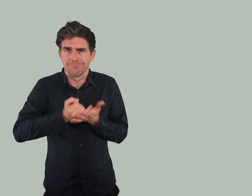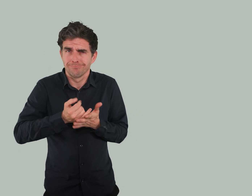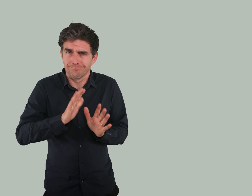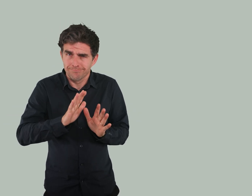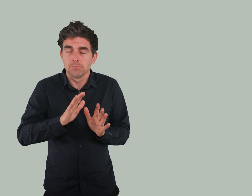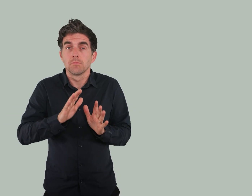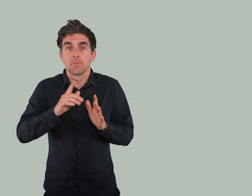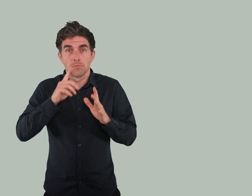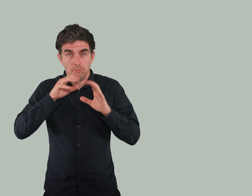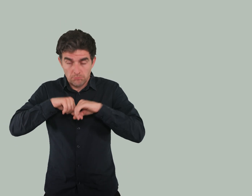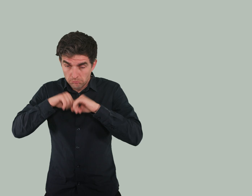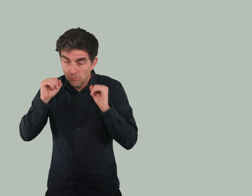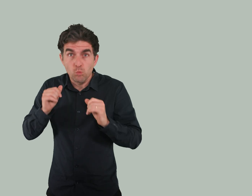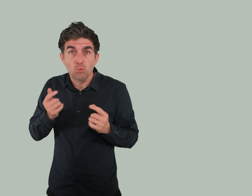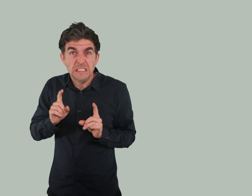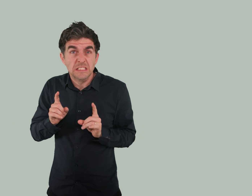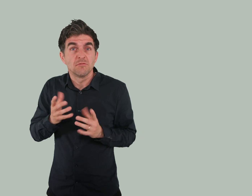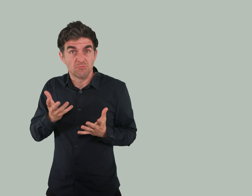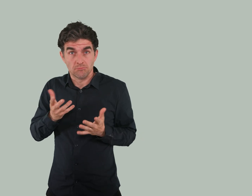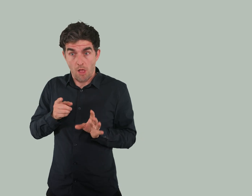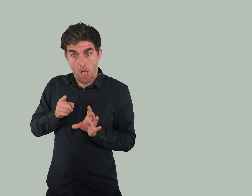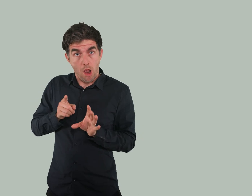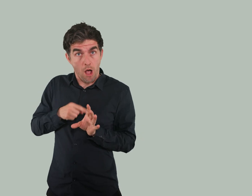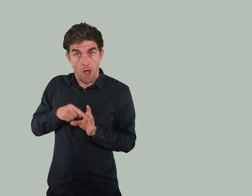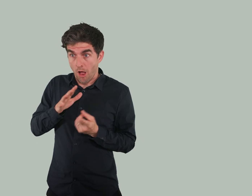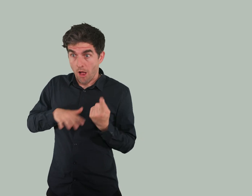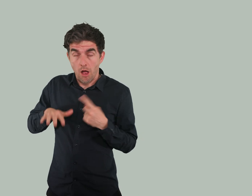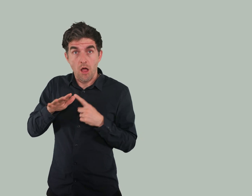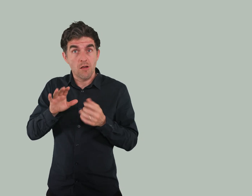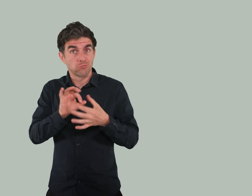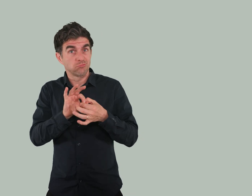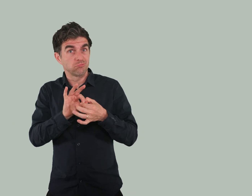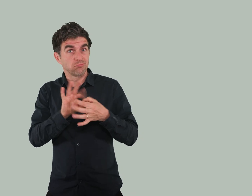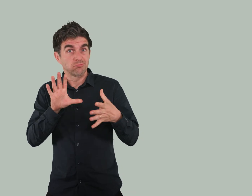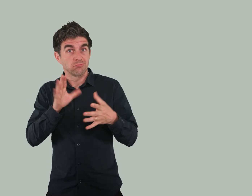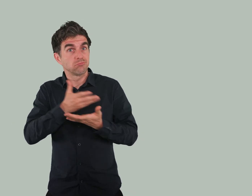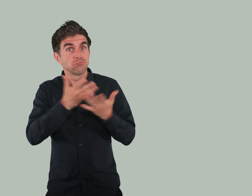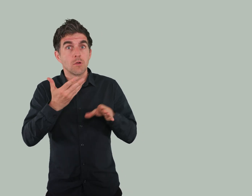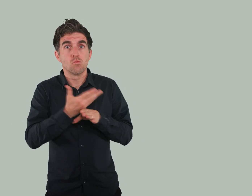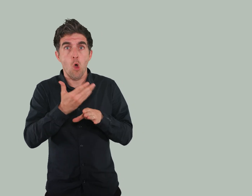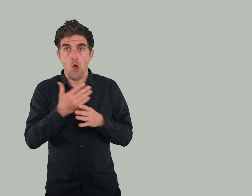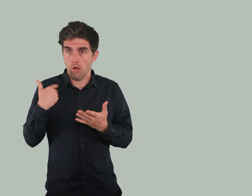Underneath it, the nature of youth detachment from the labour market